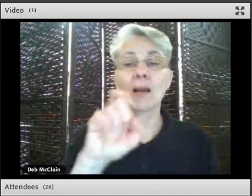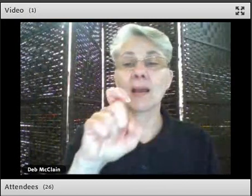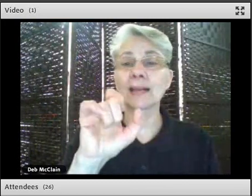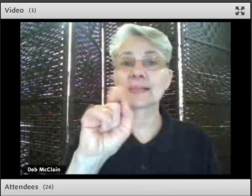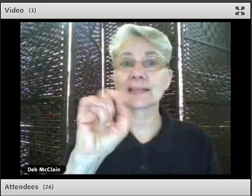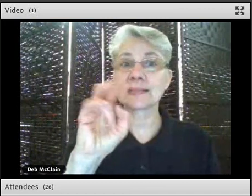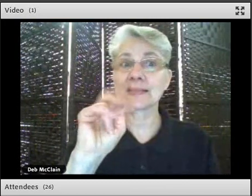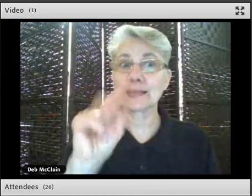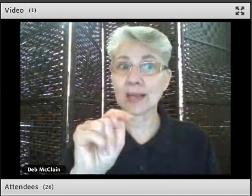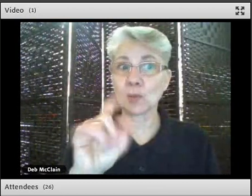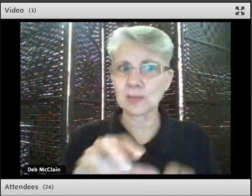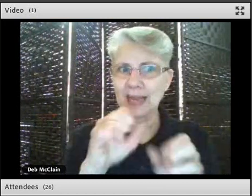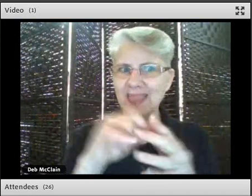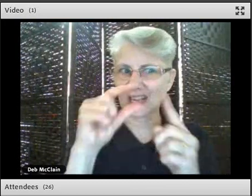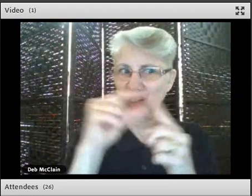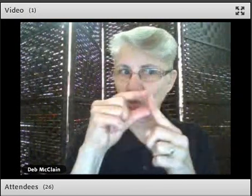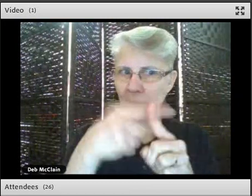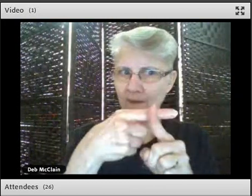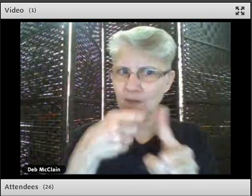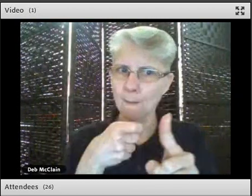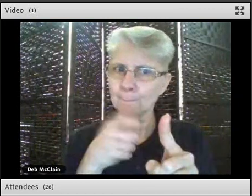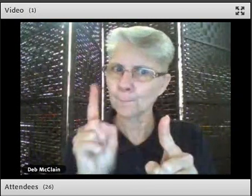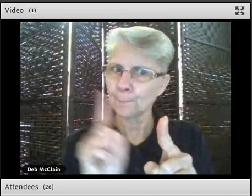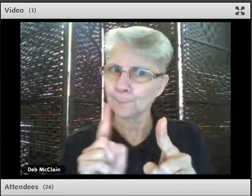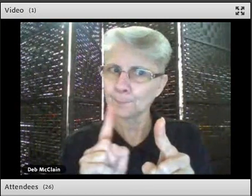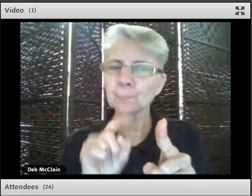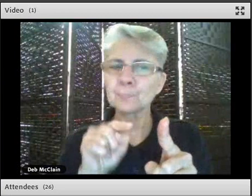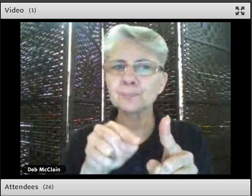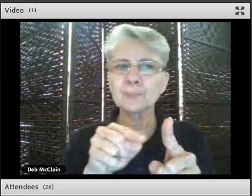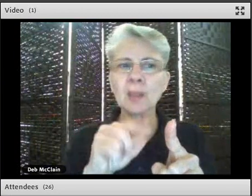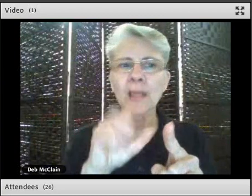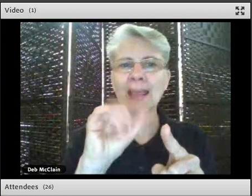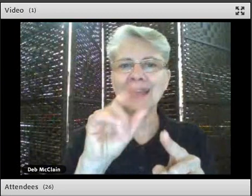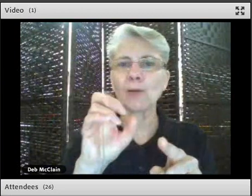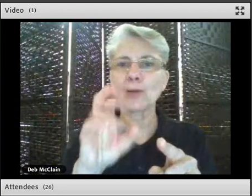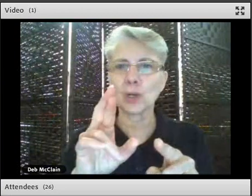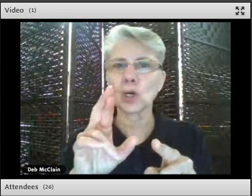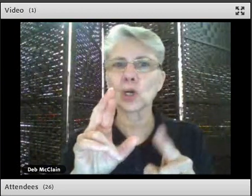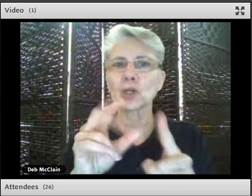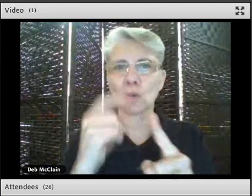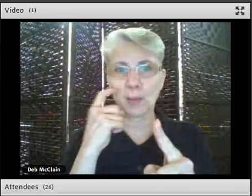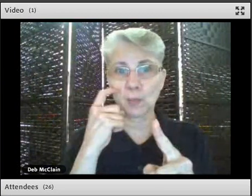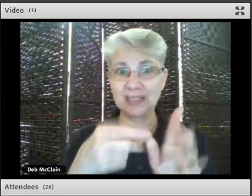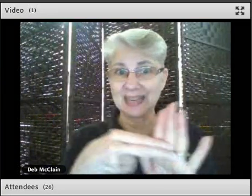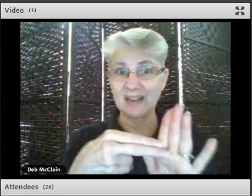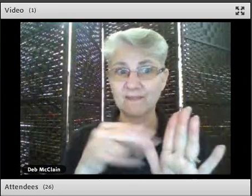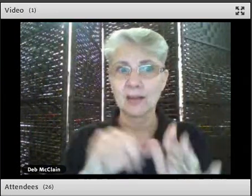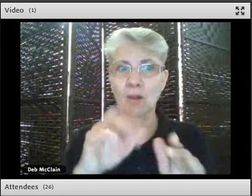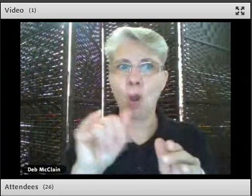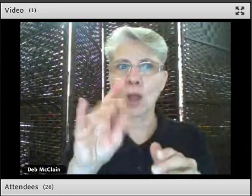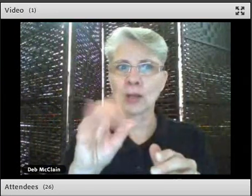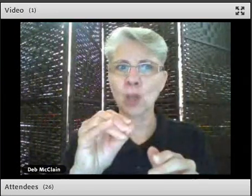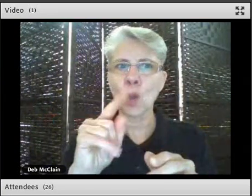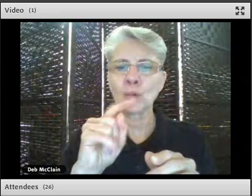that we just identified -- audio discs. We see that there are 17 of them. It says 17 compact discs,